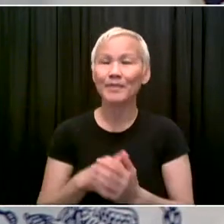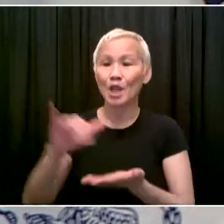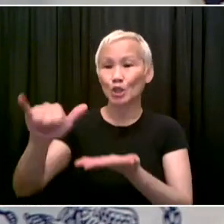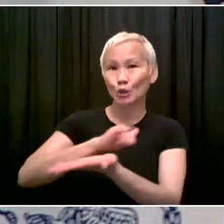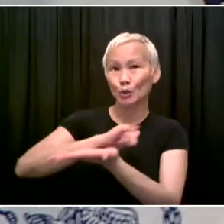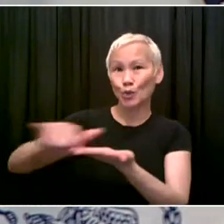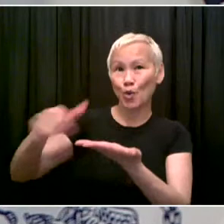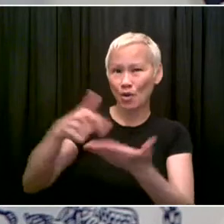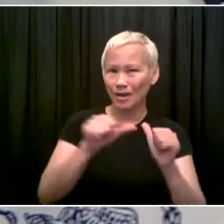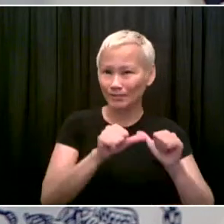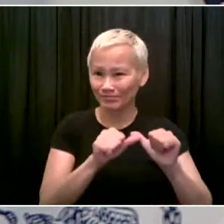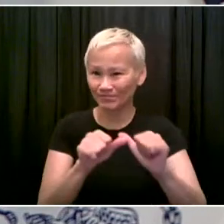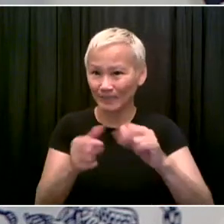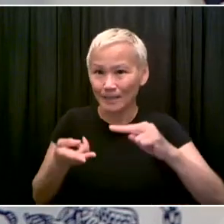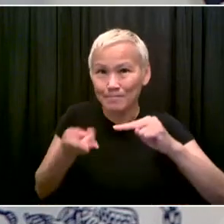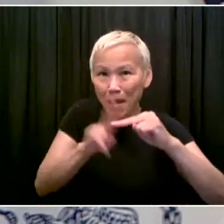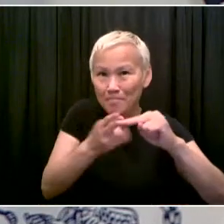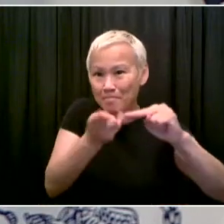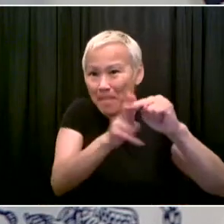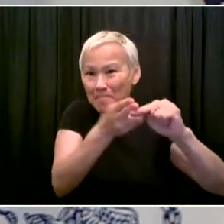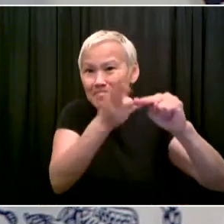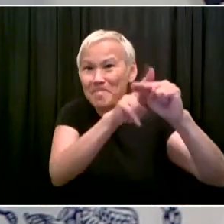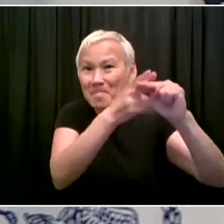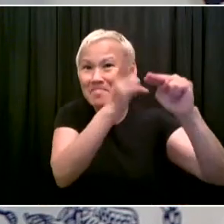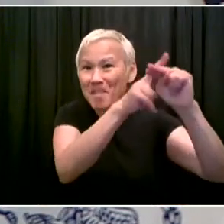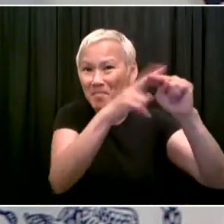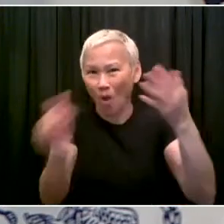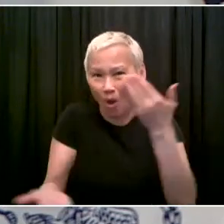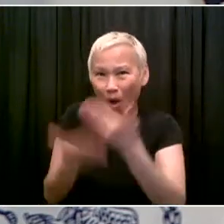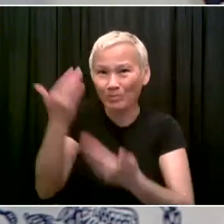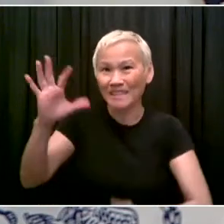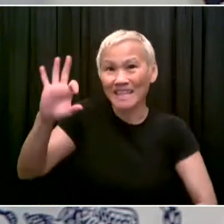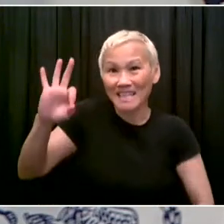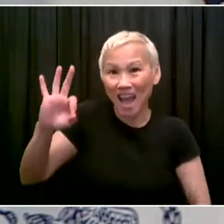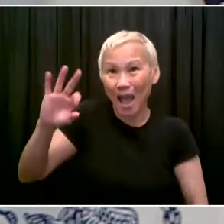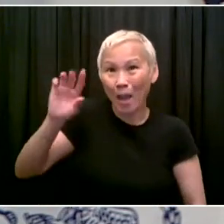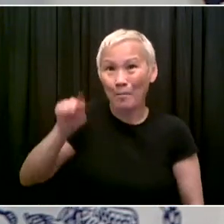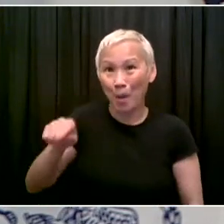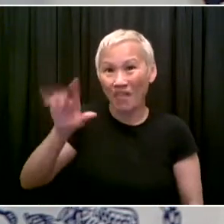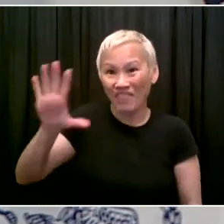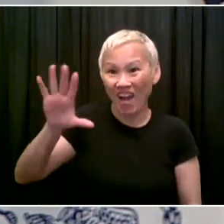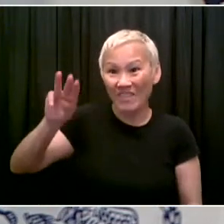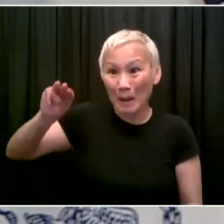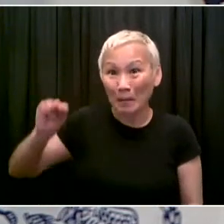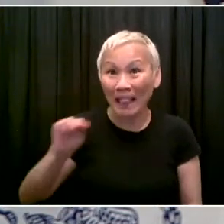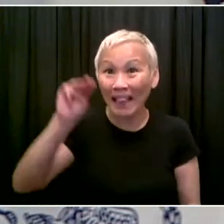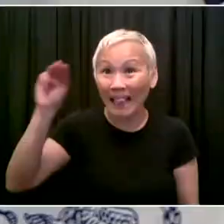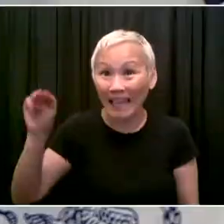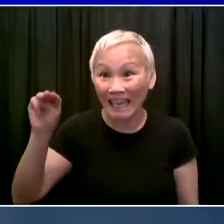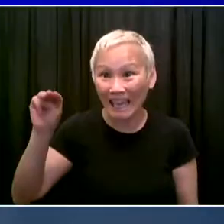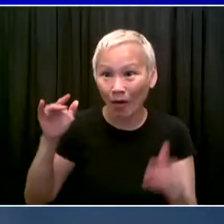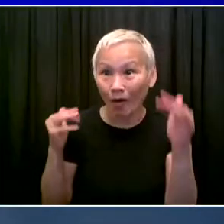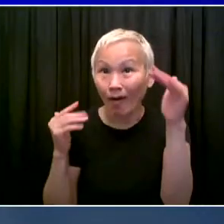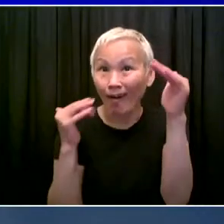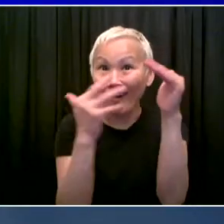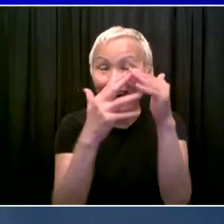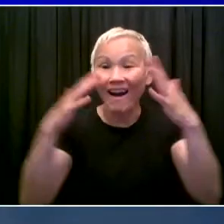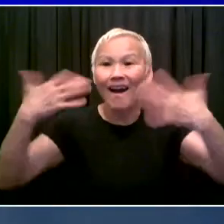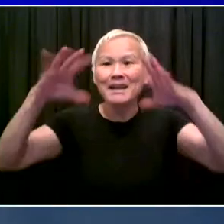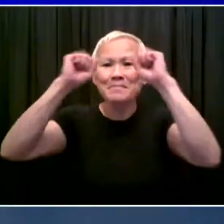THE REASON WE HAVE GOTTEN THIS FAR AND THE REASON WE CONTINUE TO MOVE FORWARD VACCINATIONS AND REALLHY APY PTO SAY NEW YORKERS CONTINUE TO GET